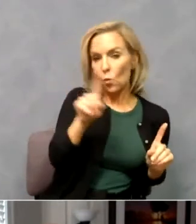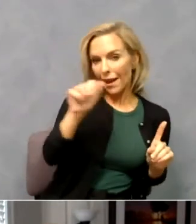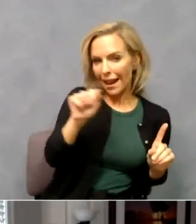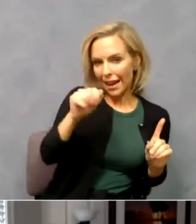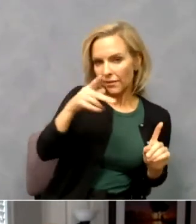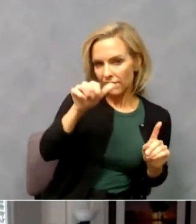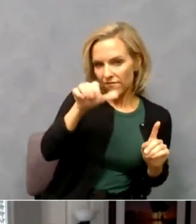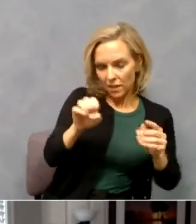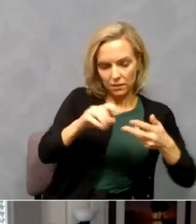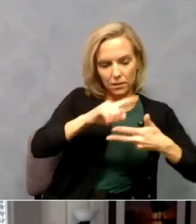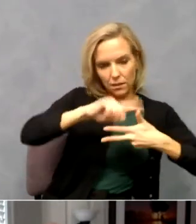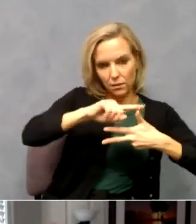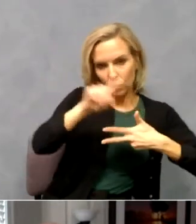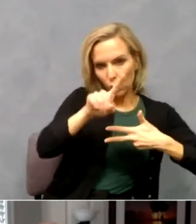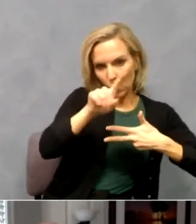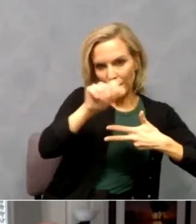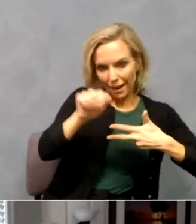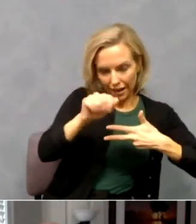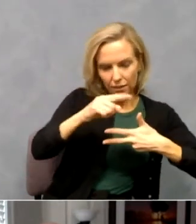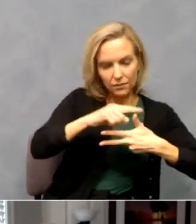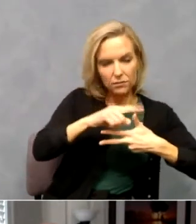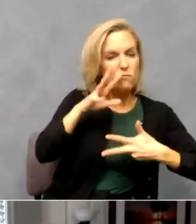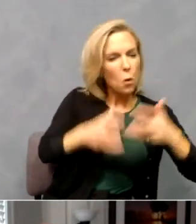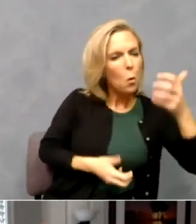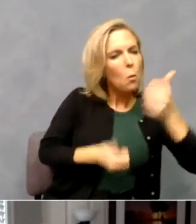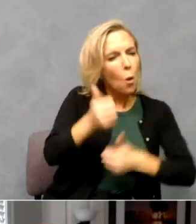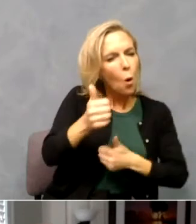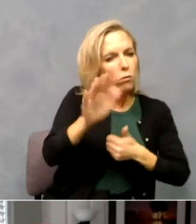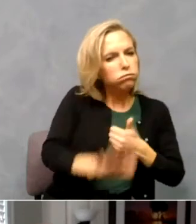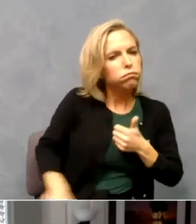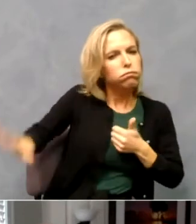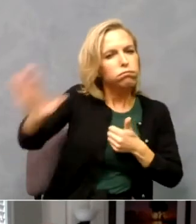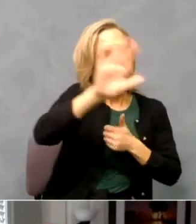I think the vast majority, if not all states across the country, are